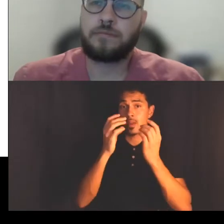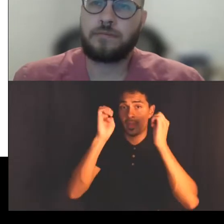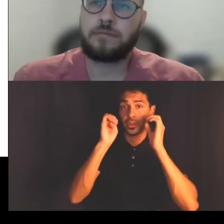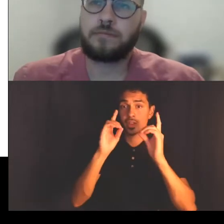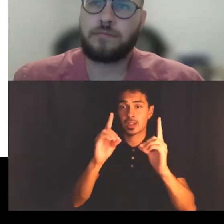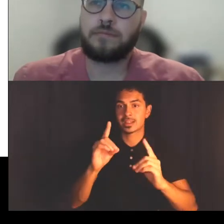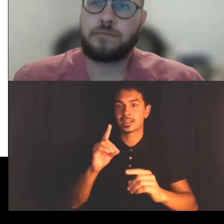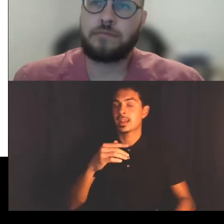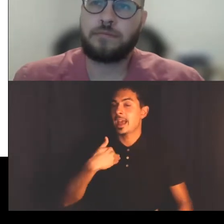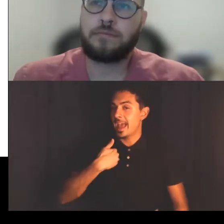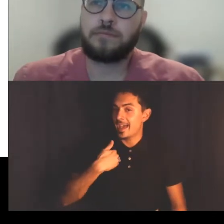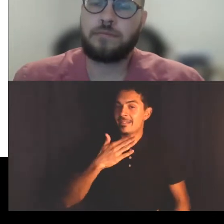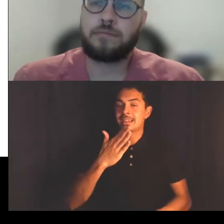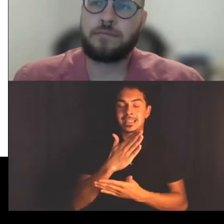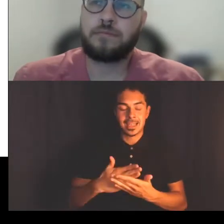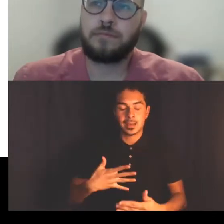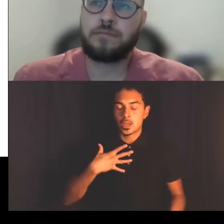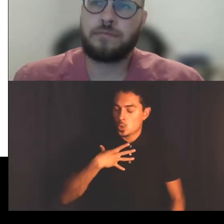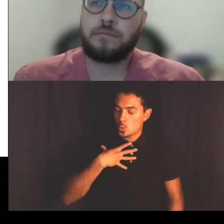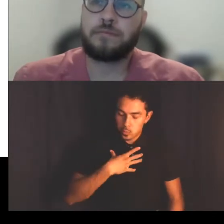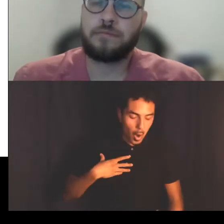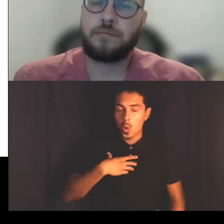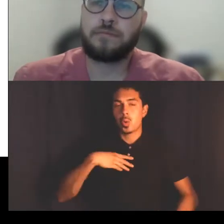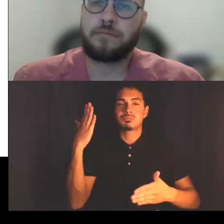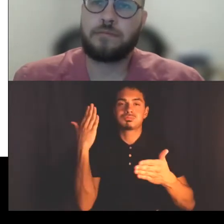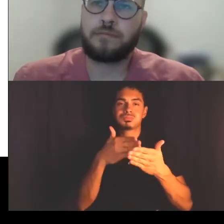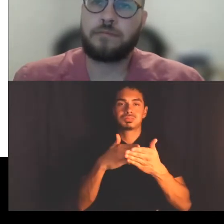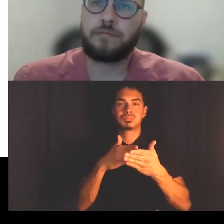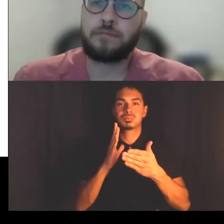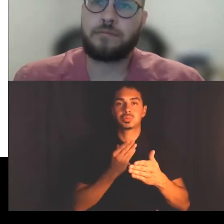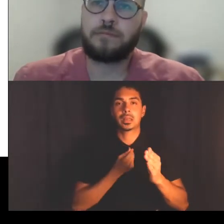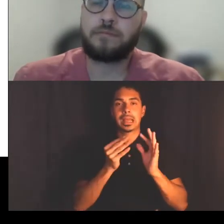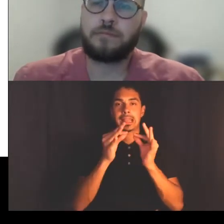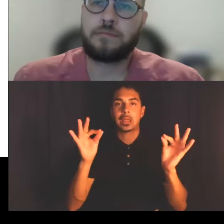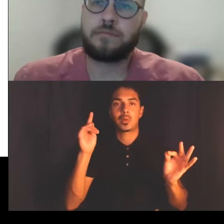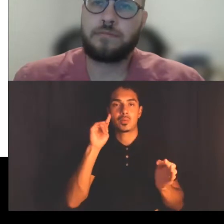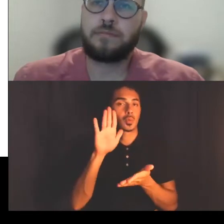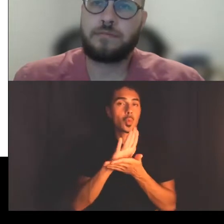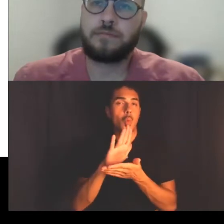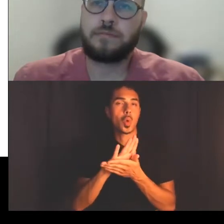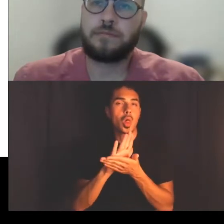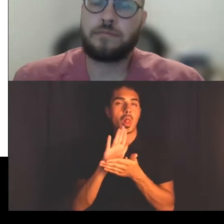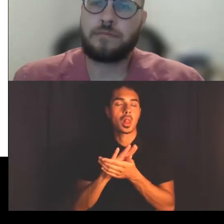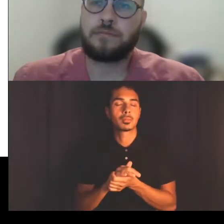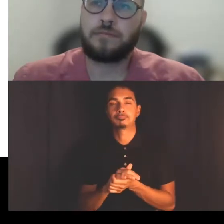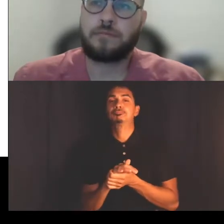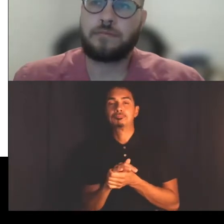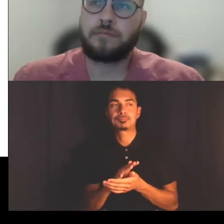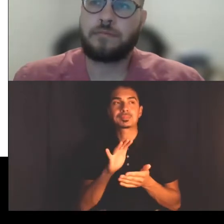some really yucky anti-trans language for schools. So those kinds of things, just like I mentioned,